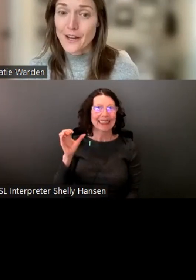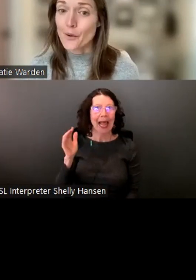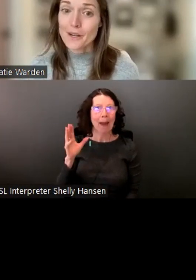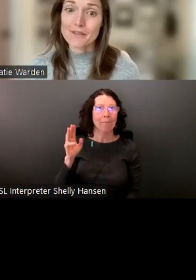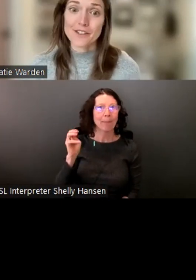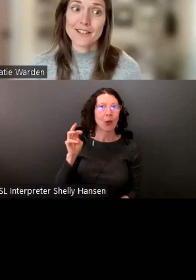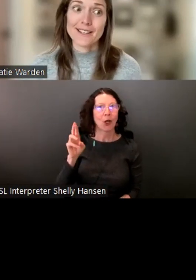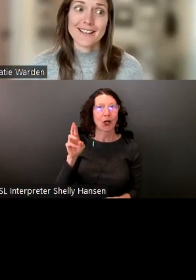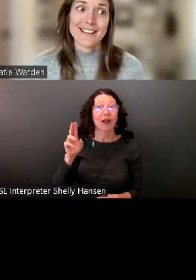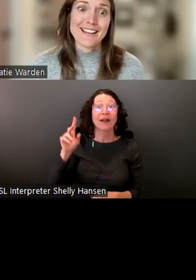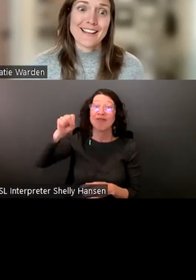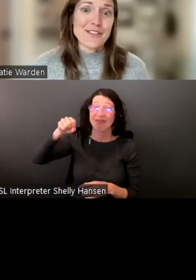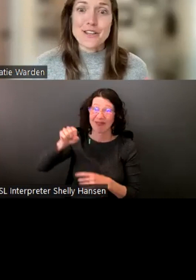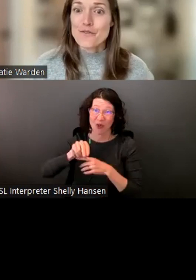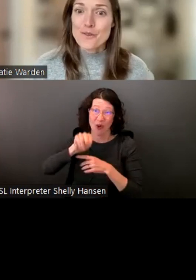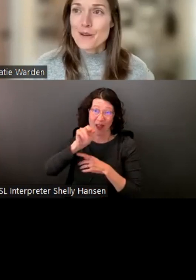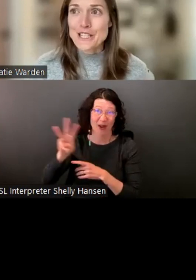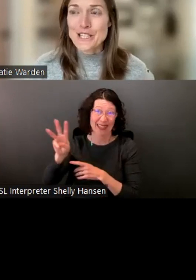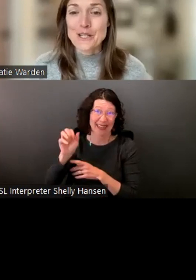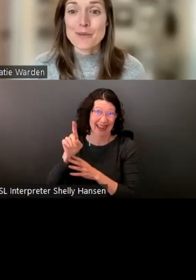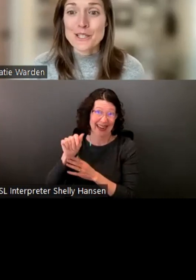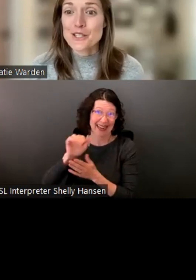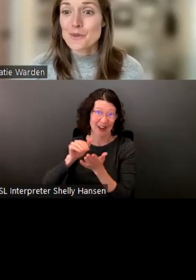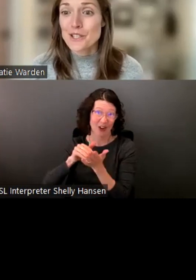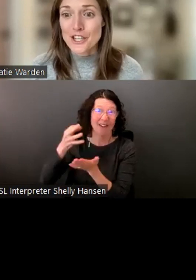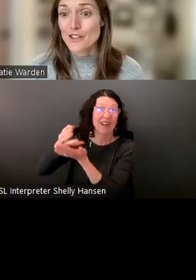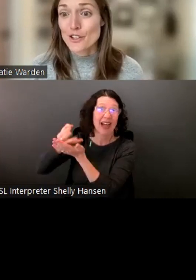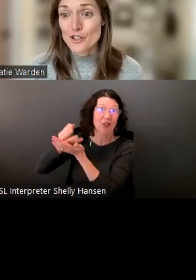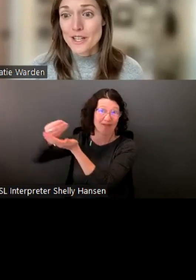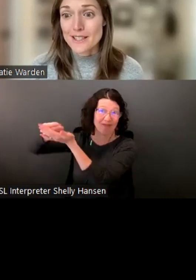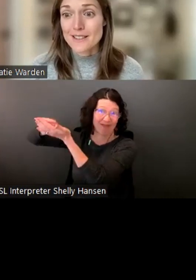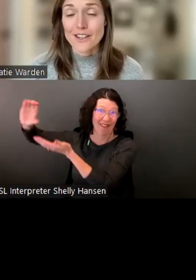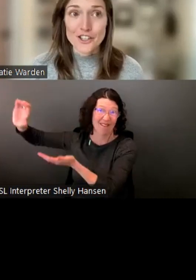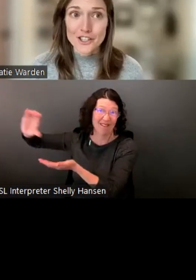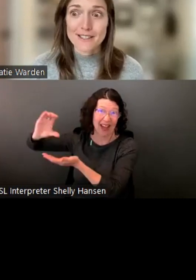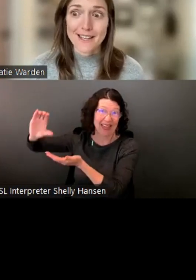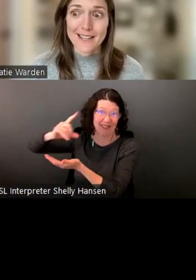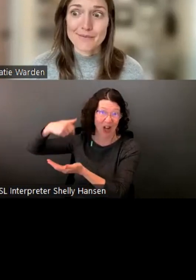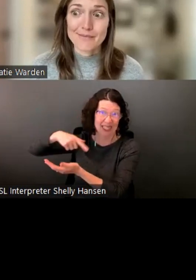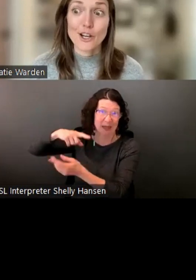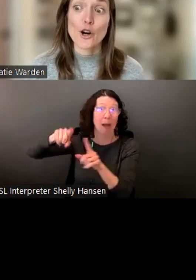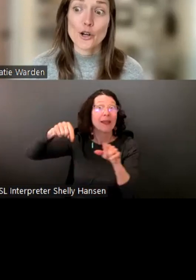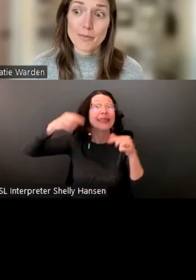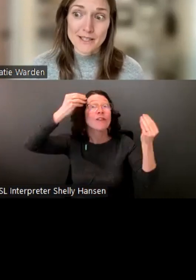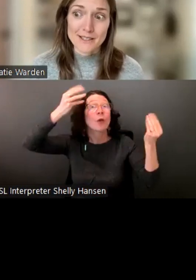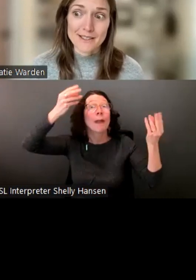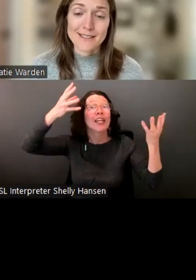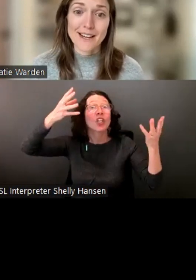However, the information and opinions we share in our trainings are just that, our opinions,